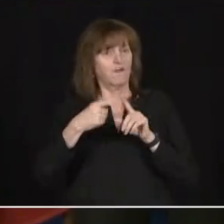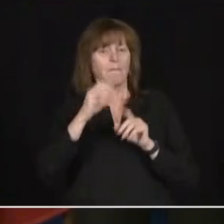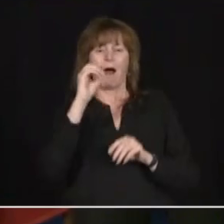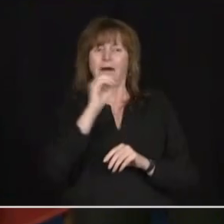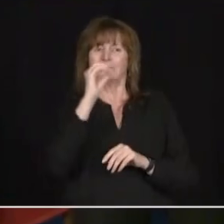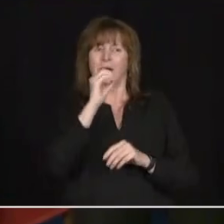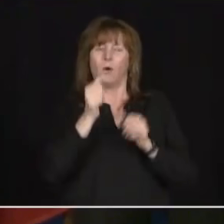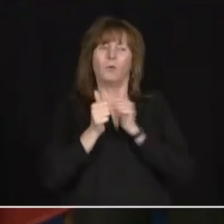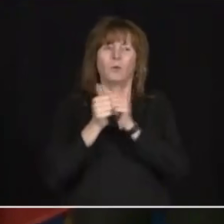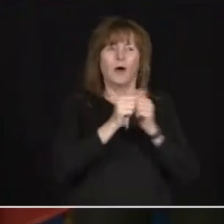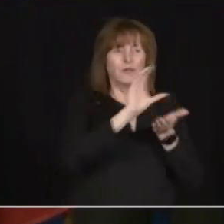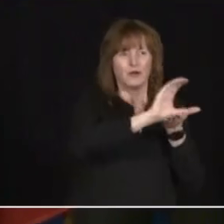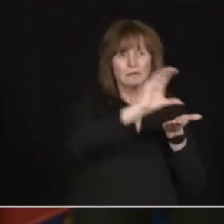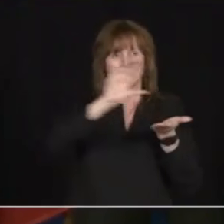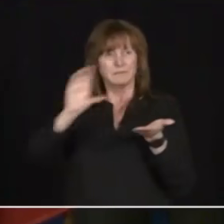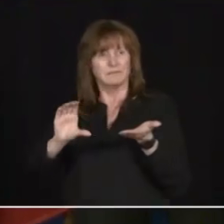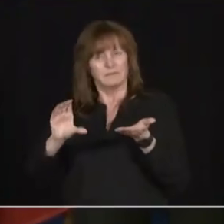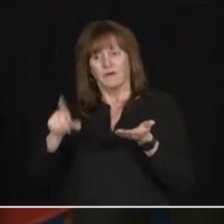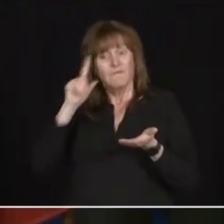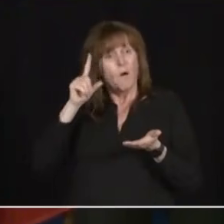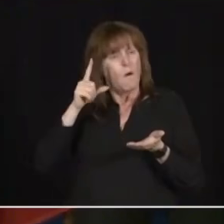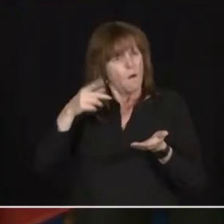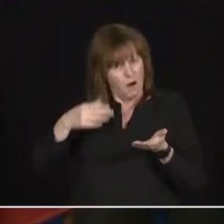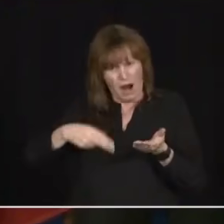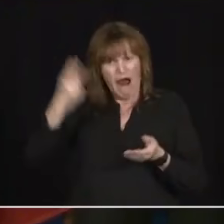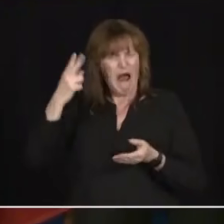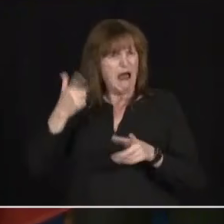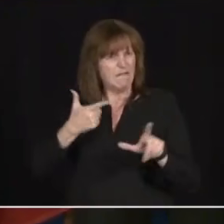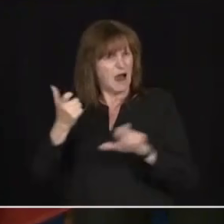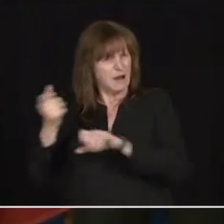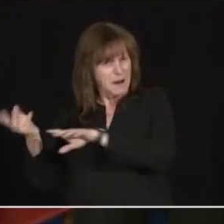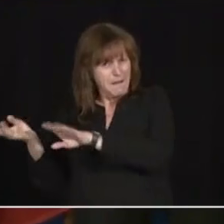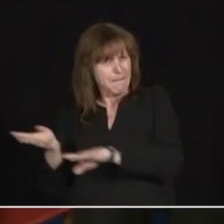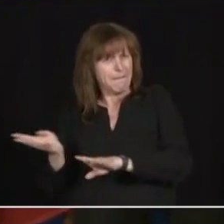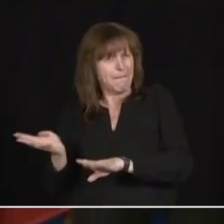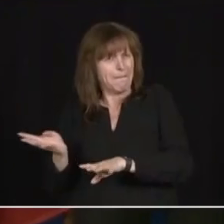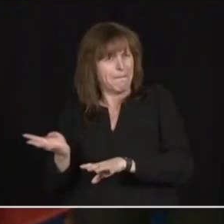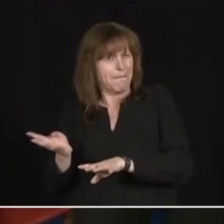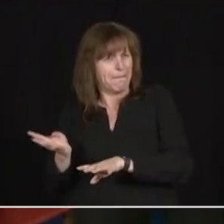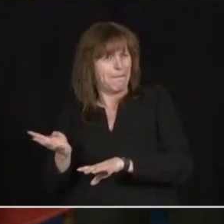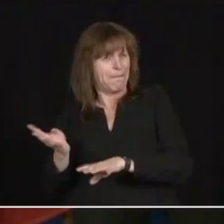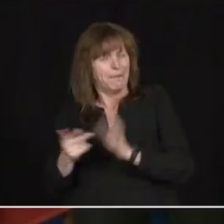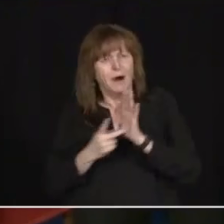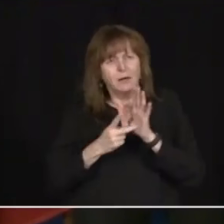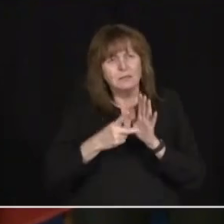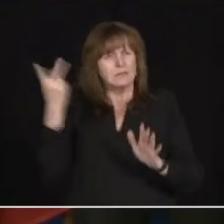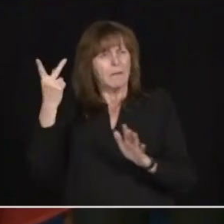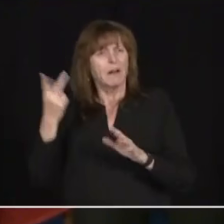investment and high speed manufacturing assembly line to double their production of disinfectant wipes.